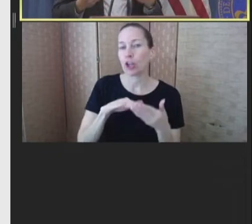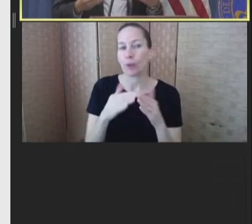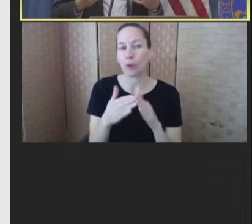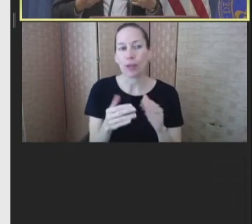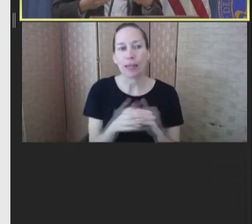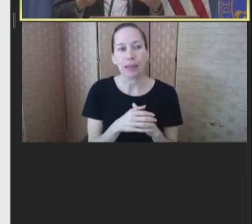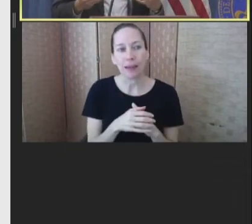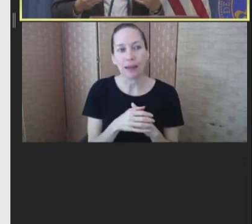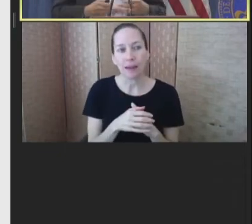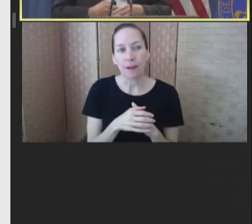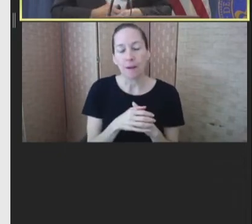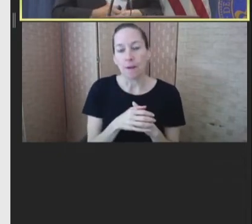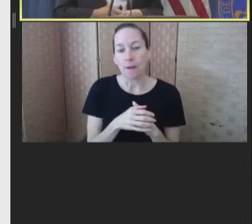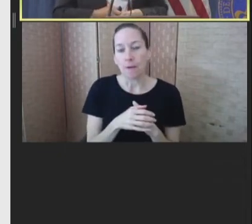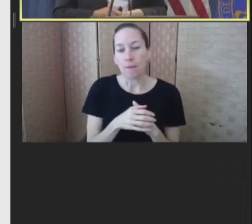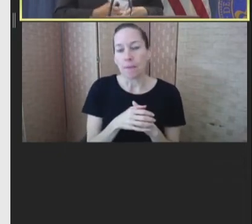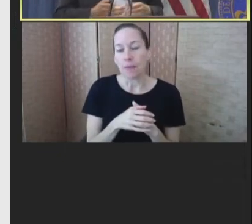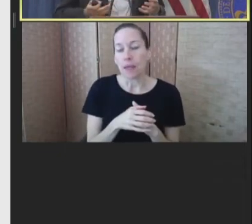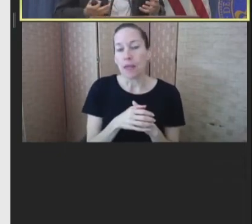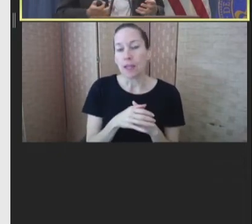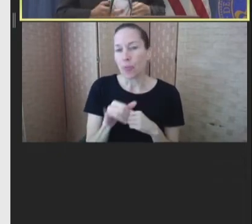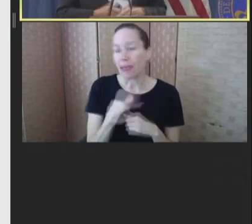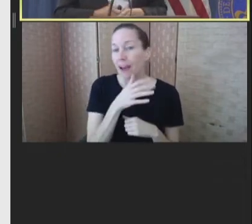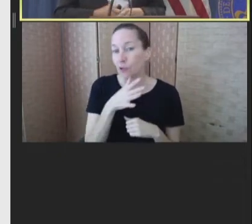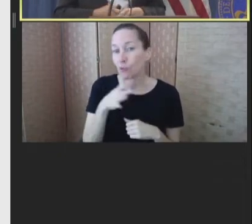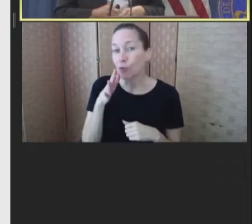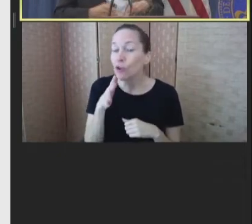together kind of, what some of the barriers to vaccine are for this -- for this family. Some,